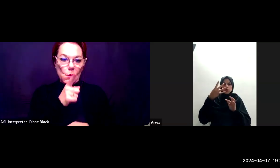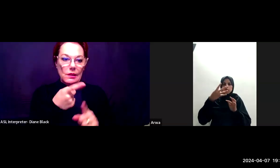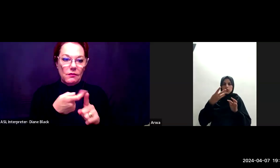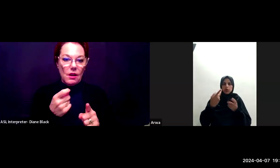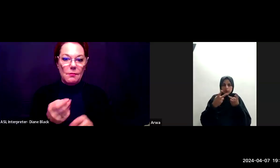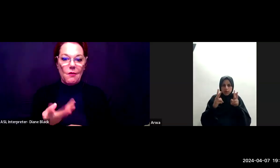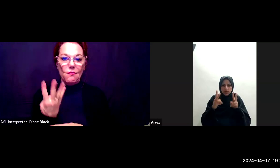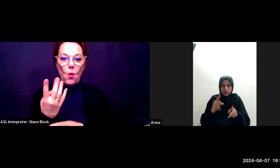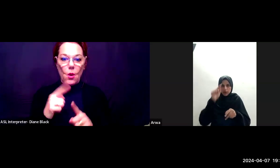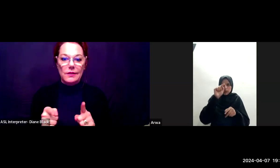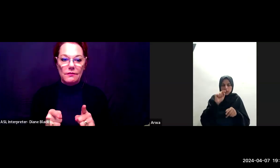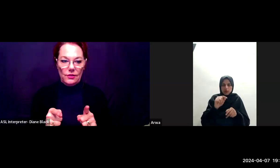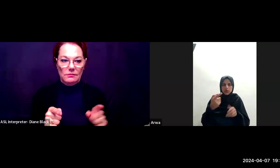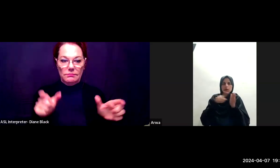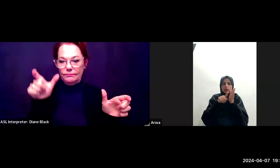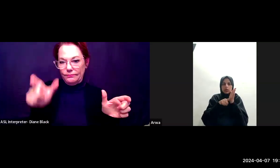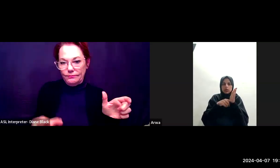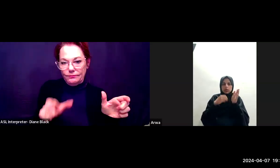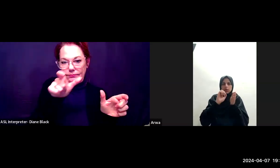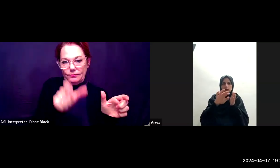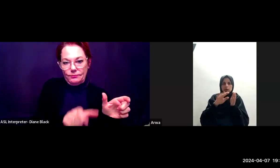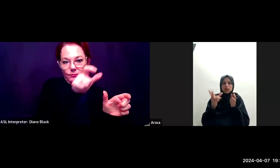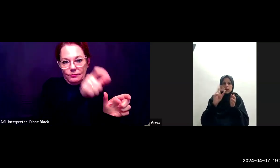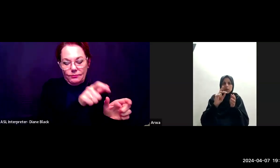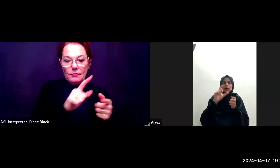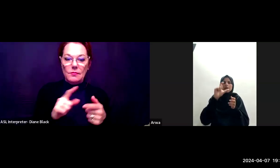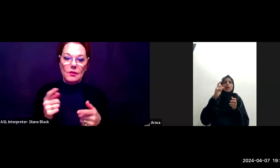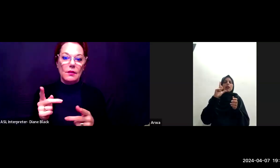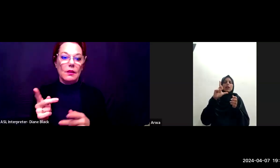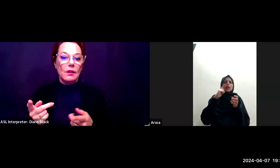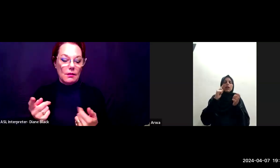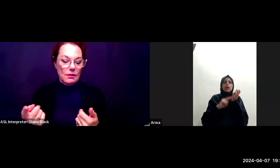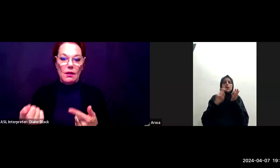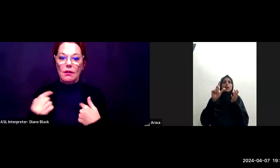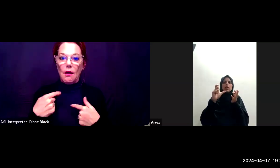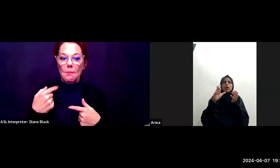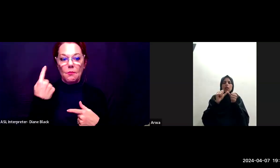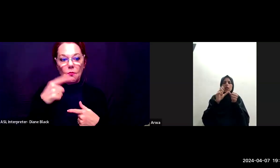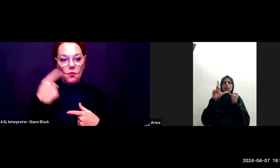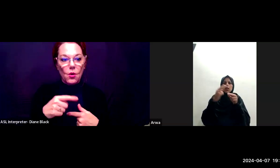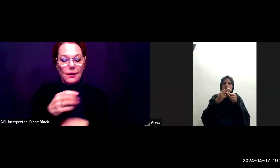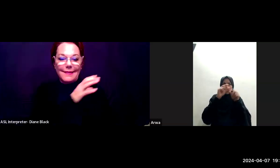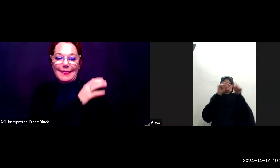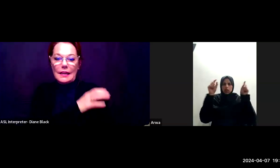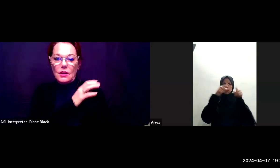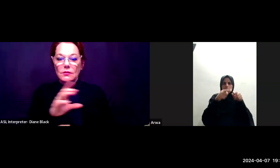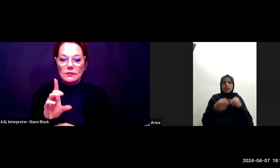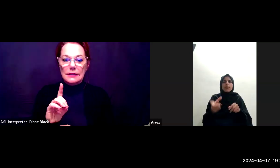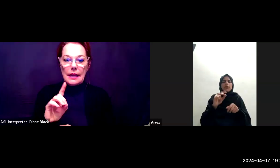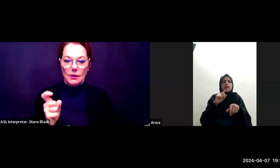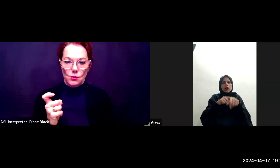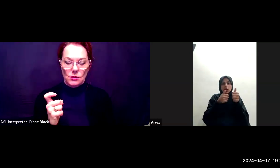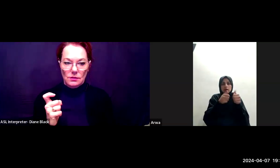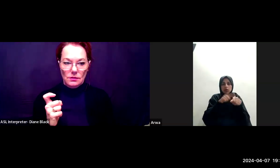over here. So they come for clinical diagnosis okay. So at times when your clinician is telling